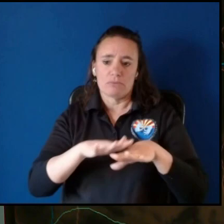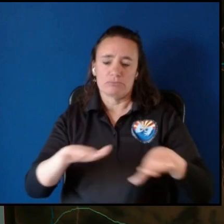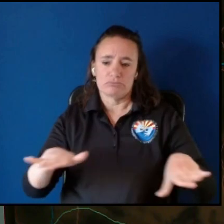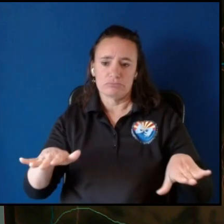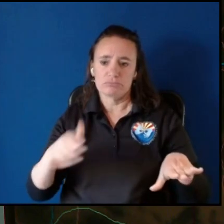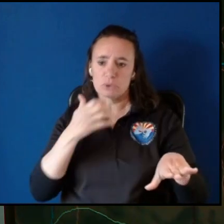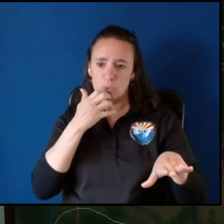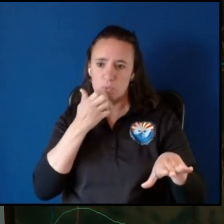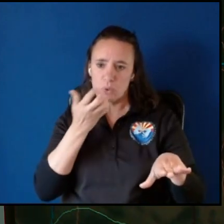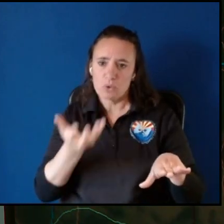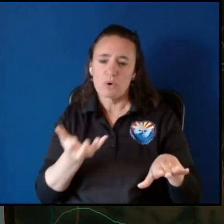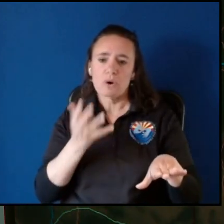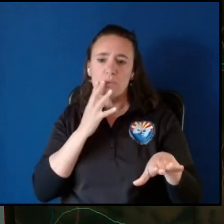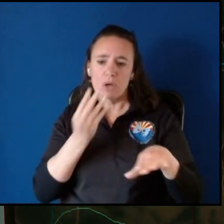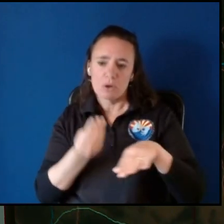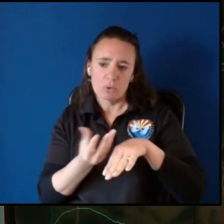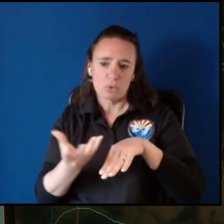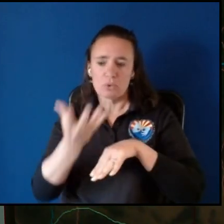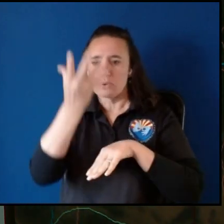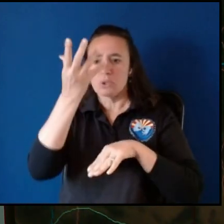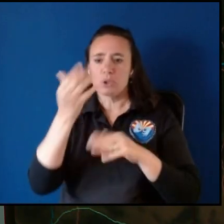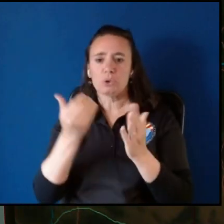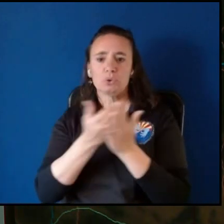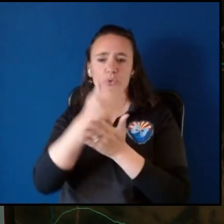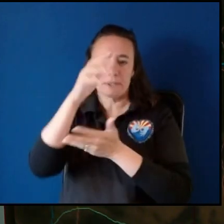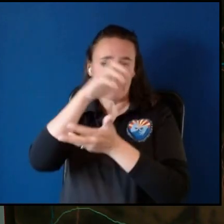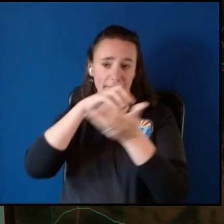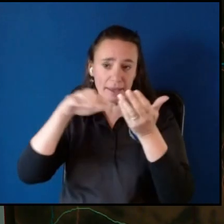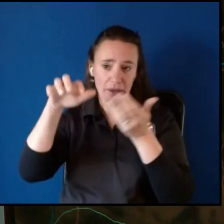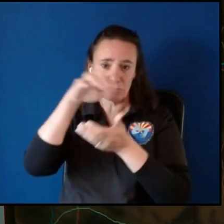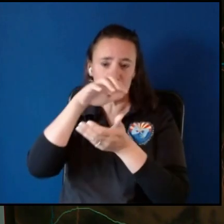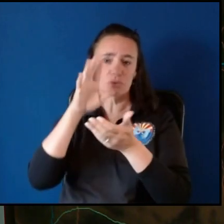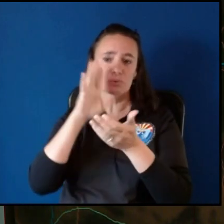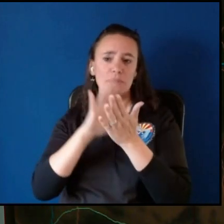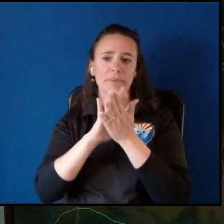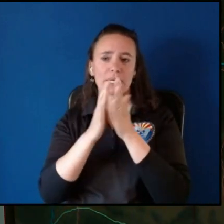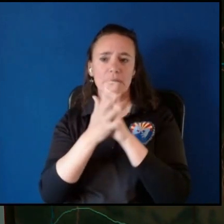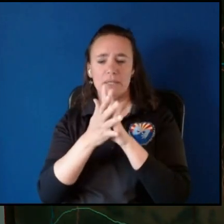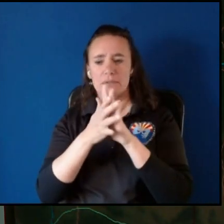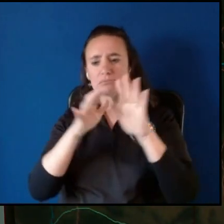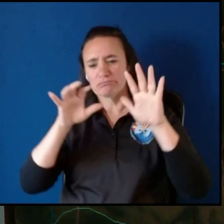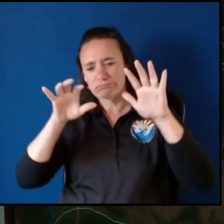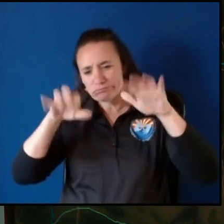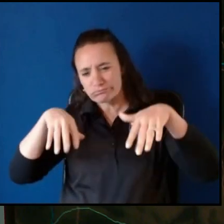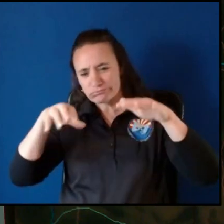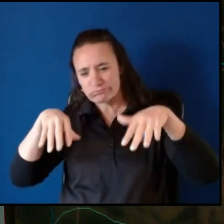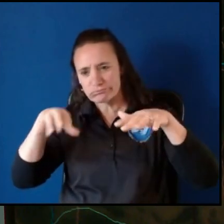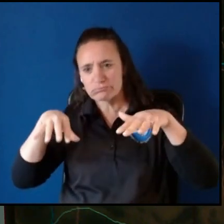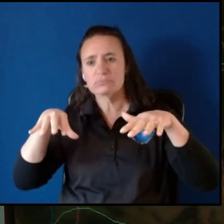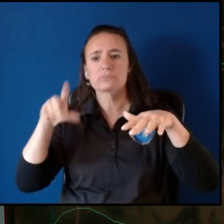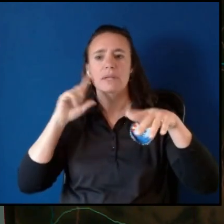or new clouds which will end up becoming showers and thunderstorms later in the day. So we want to go to our weather map